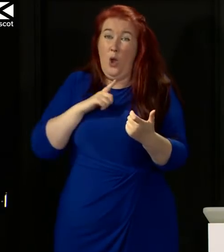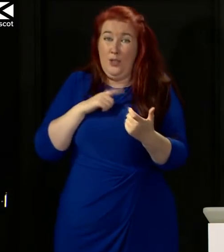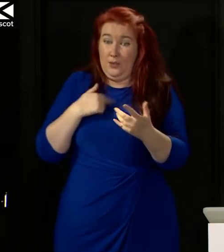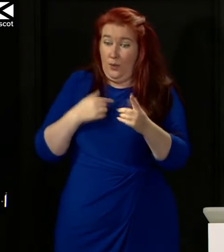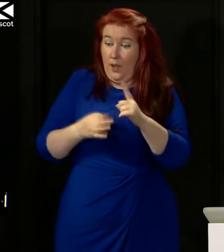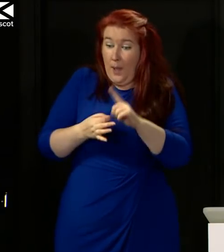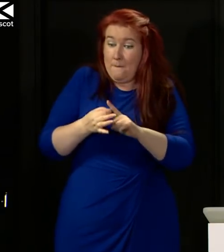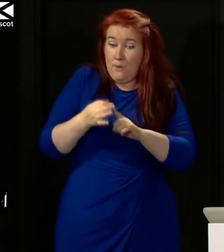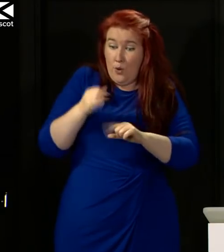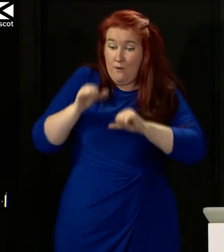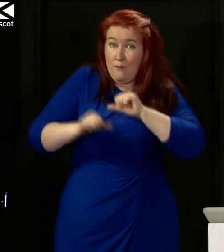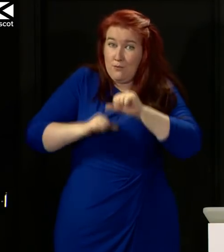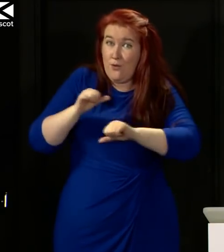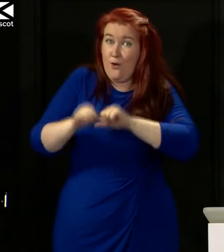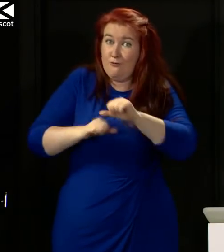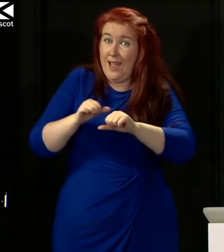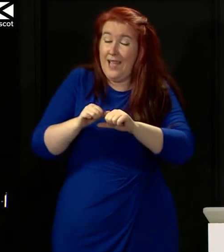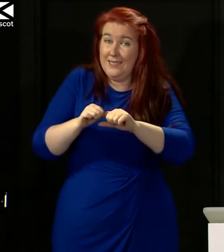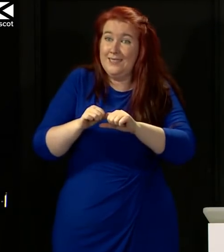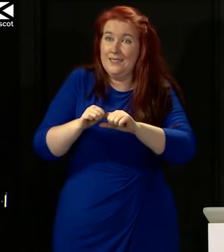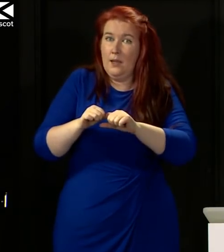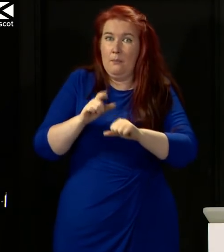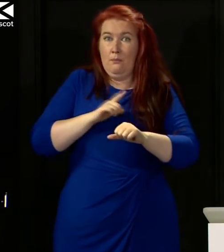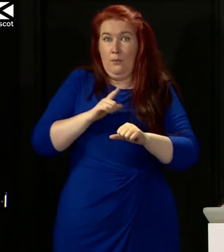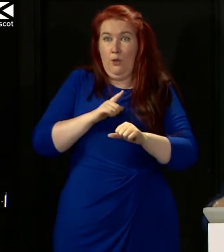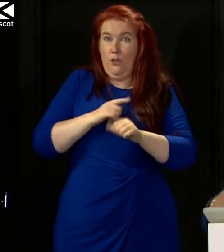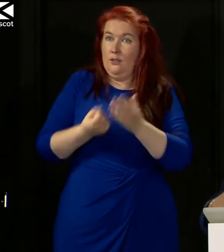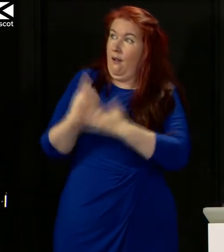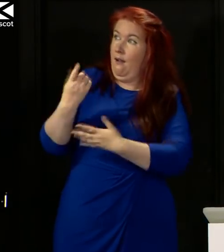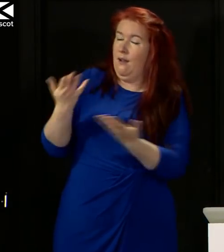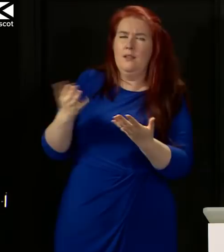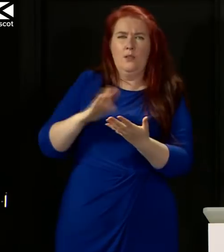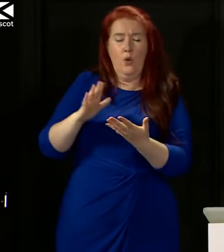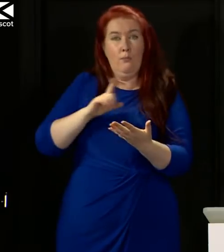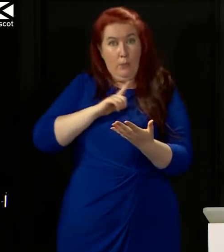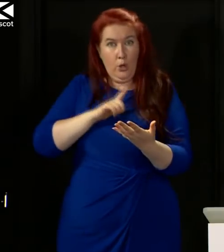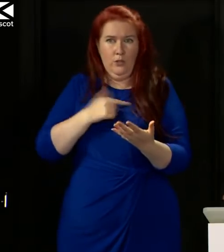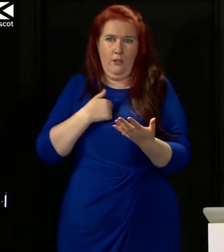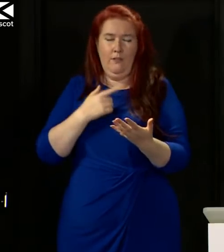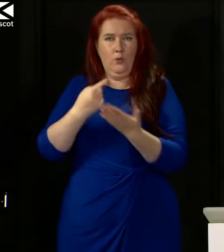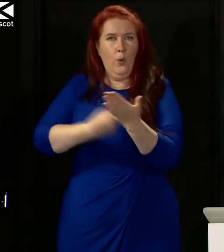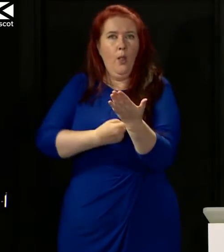we have made so far is not by accident. It is because of all of the measures that we